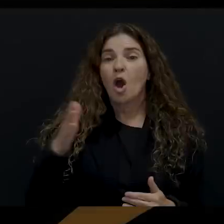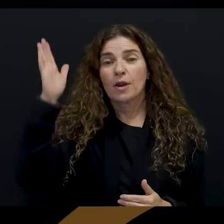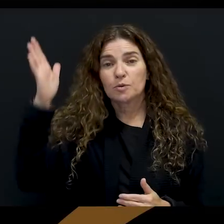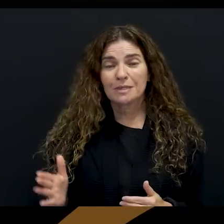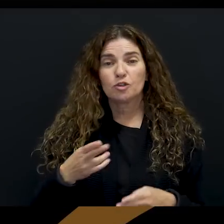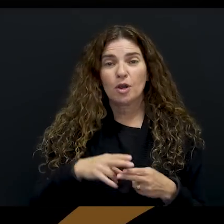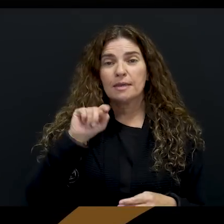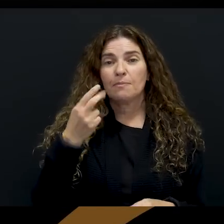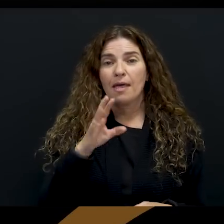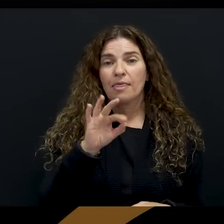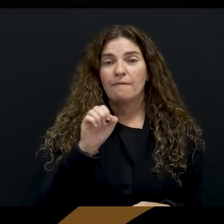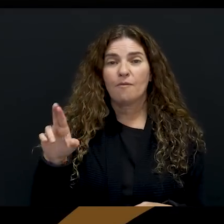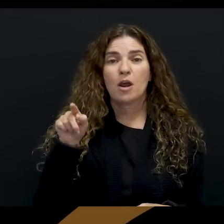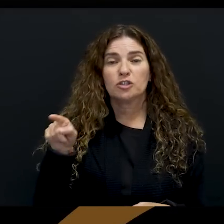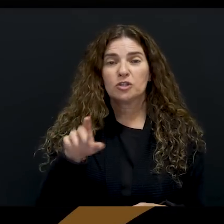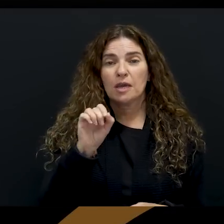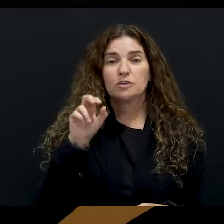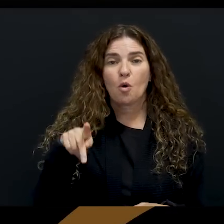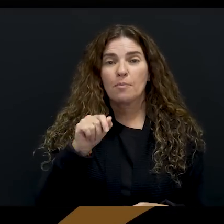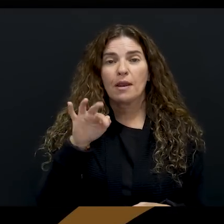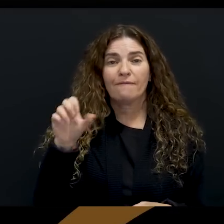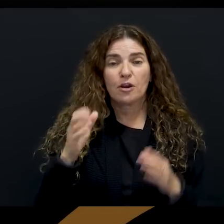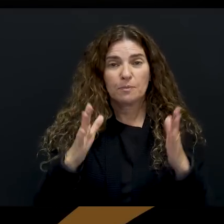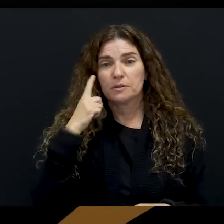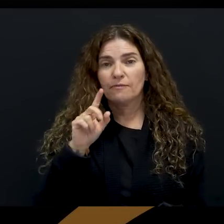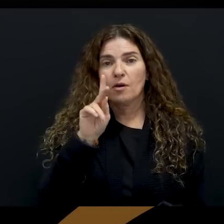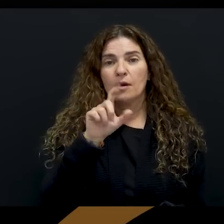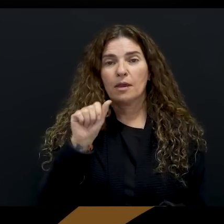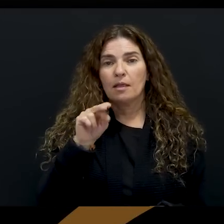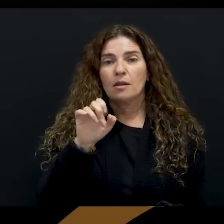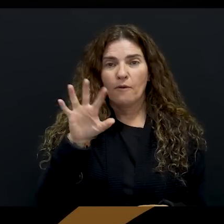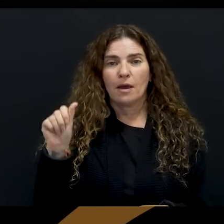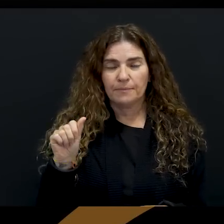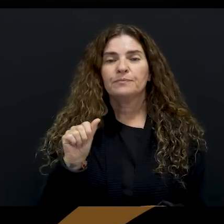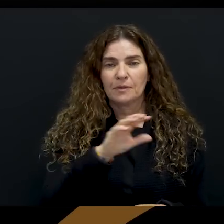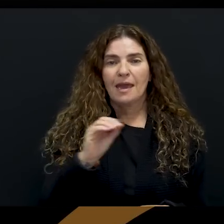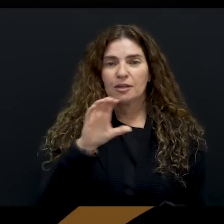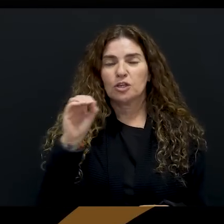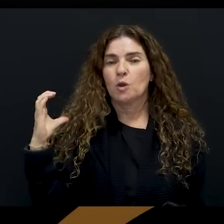Our next presenter is Beth Foor. Corporate Affairs at Kellanova and Co-Chair of KAPABLE,